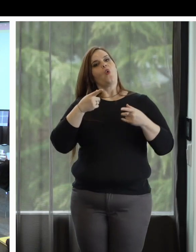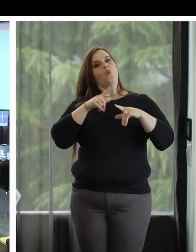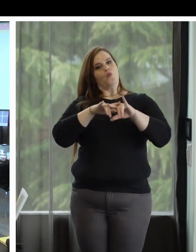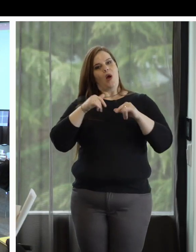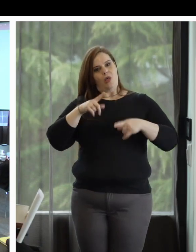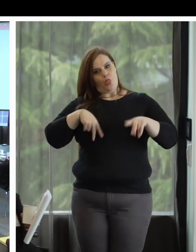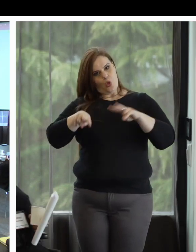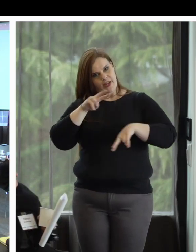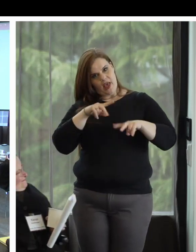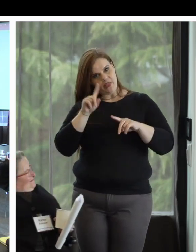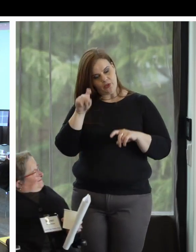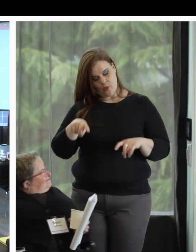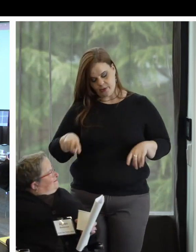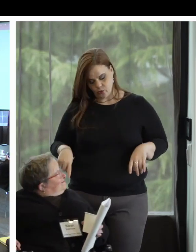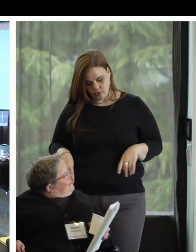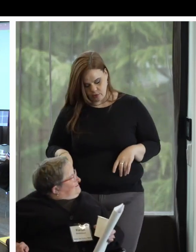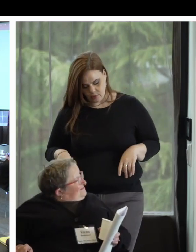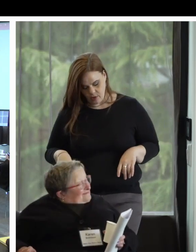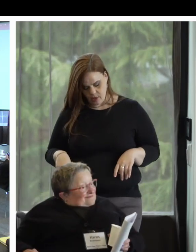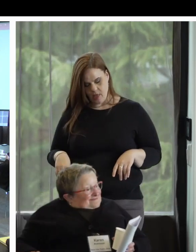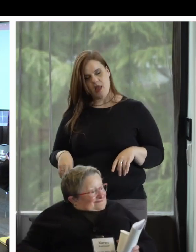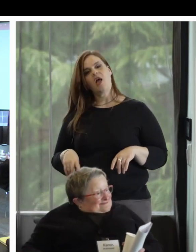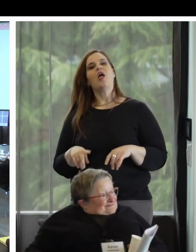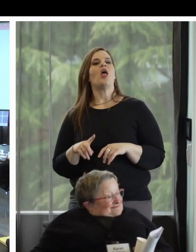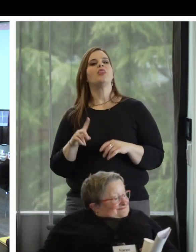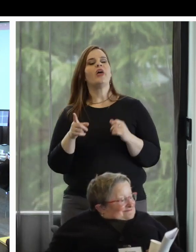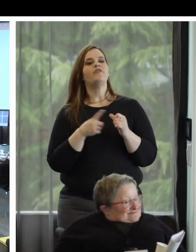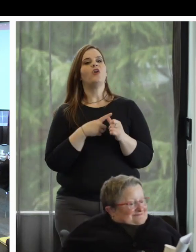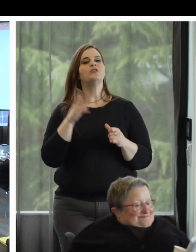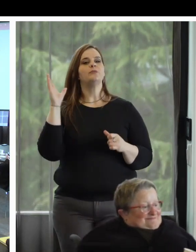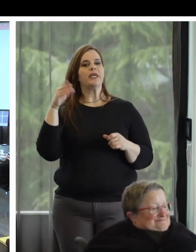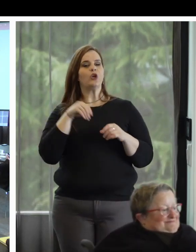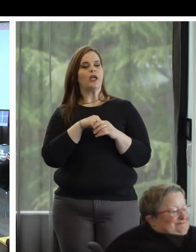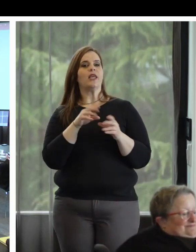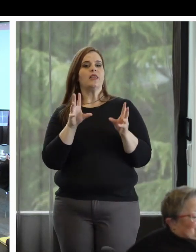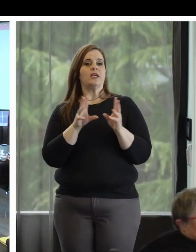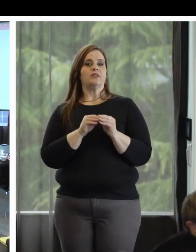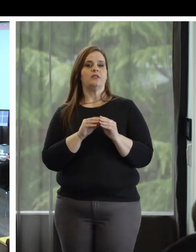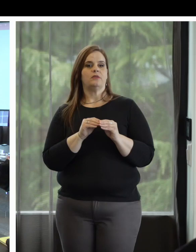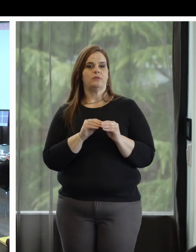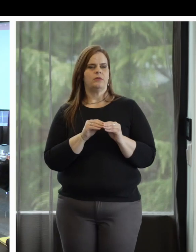The first speaker in this session is Polly Okunieff.